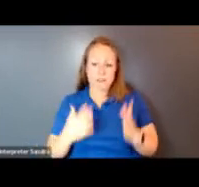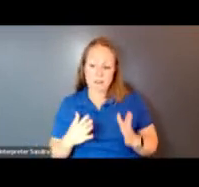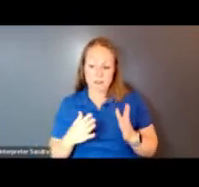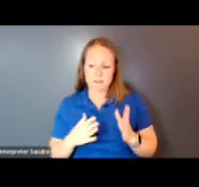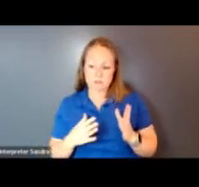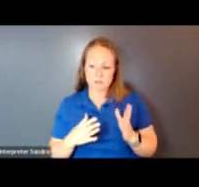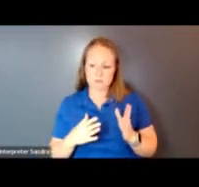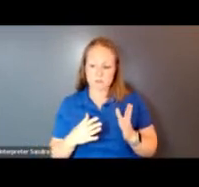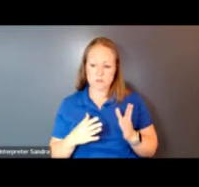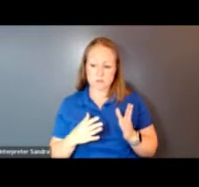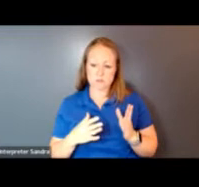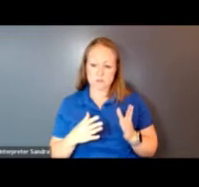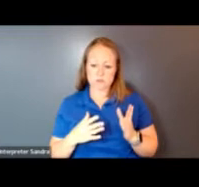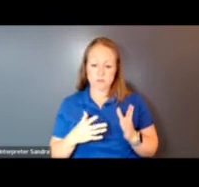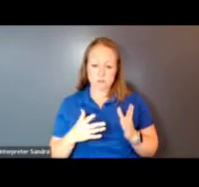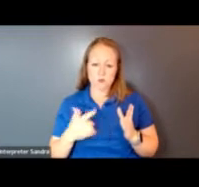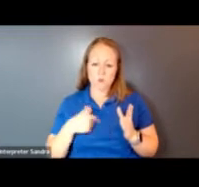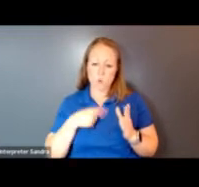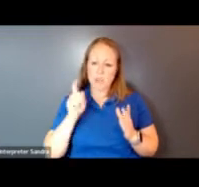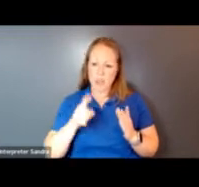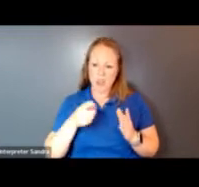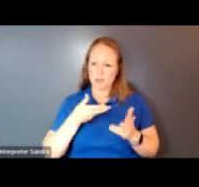work. So there's an internal